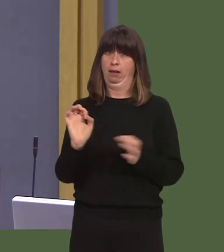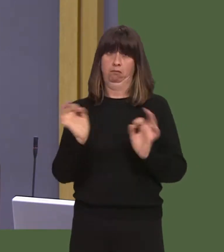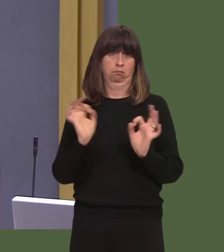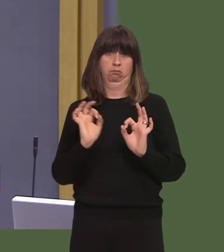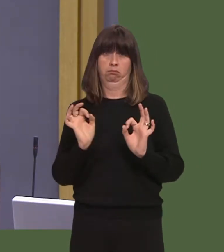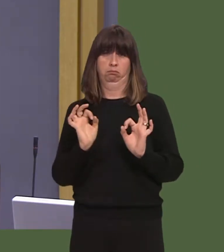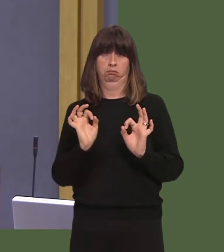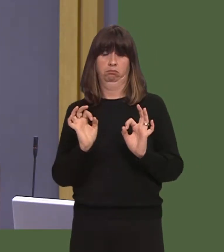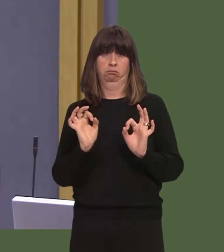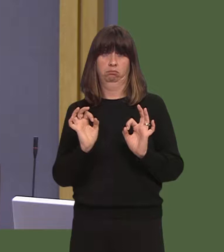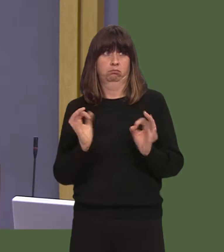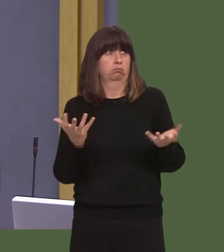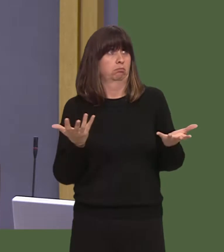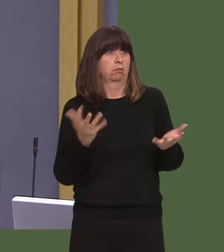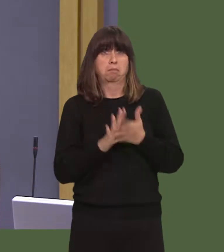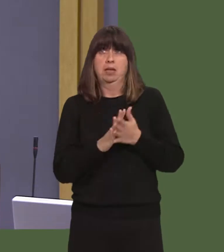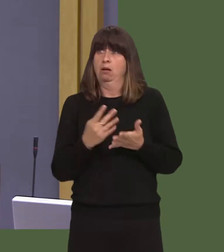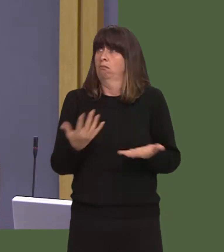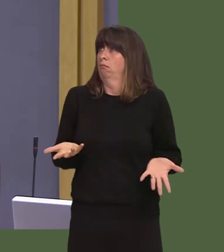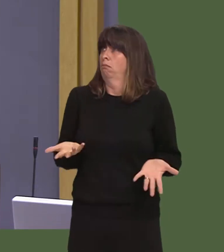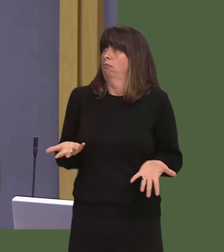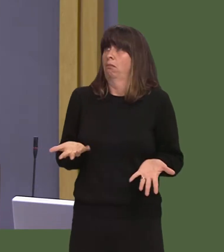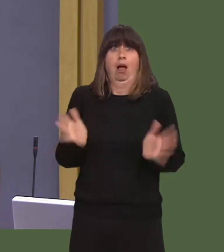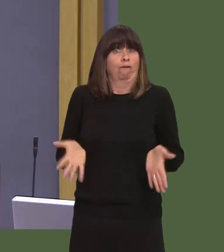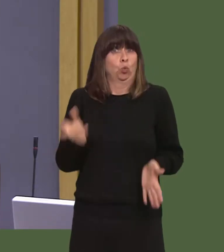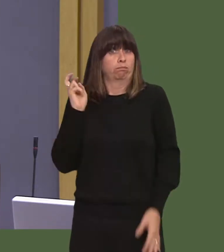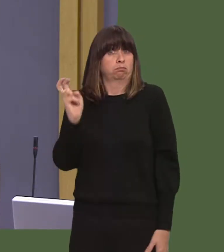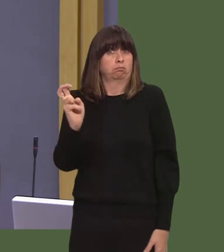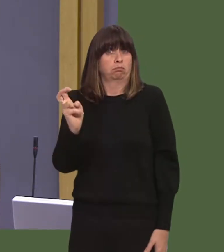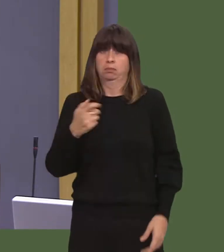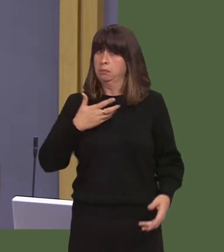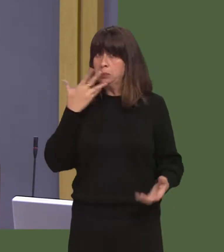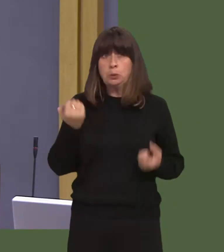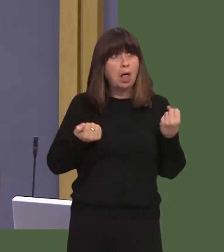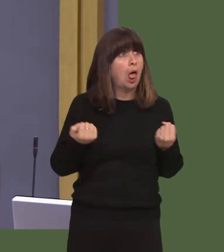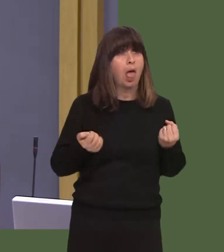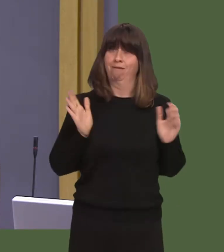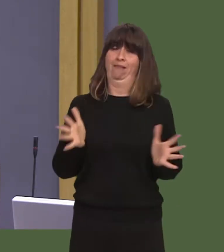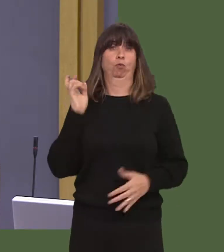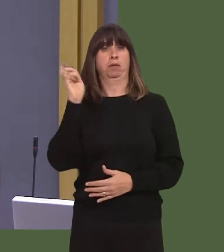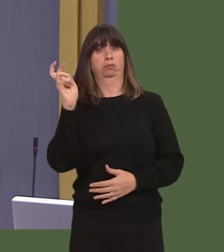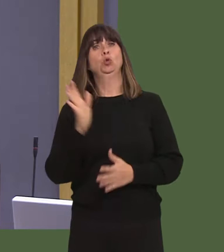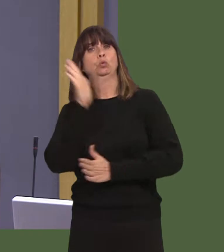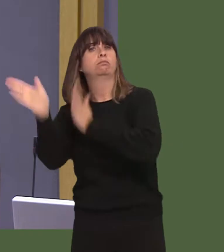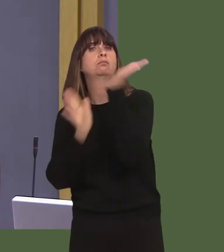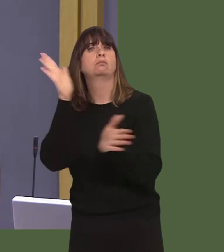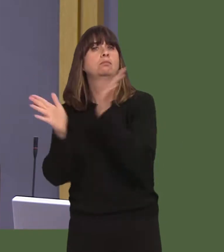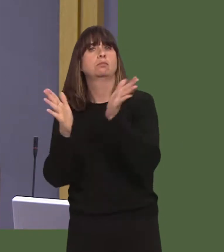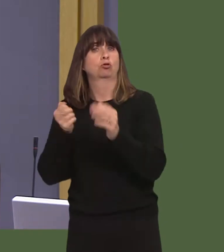the bus is the only option for people without cars to travel to work and to access crucial services.